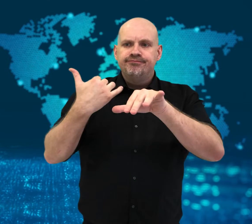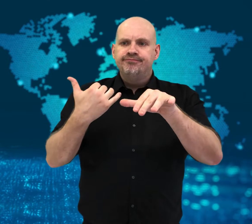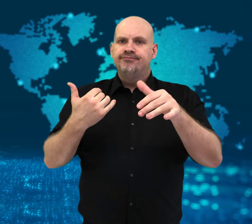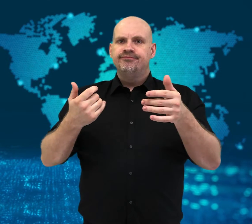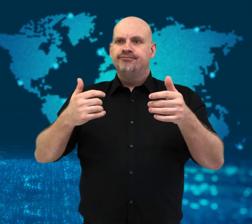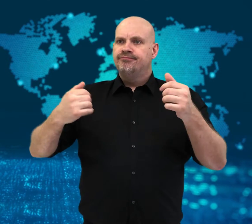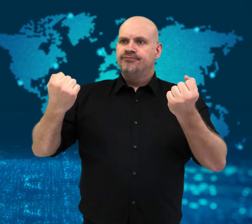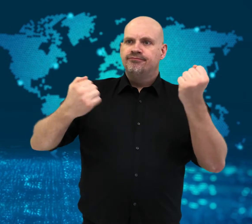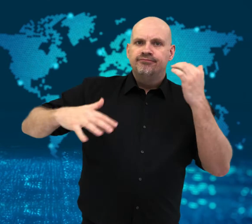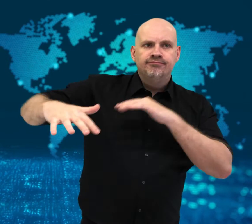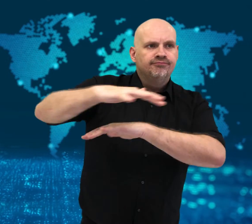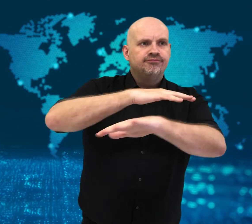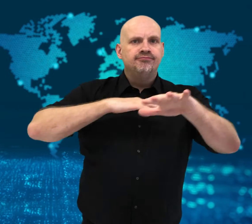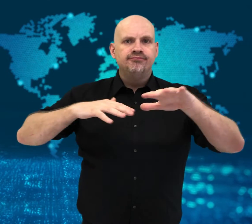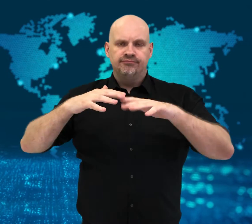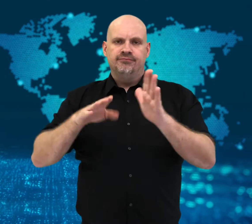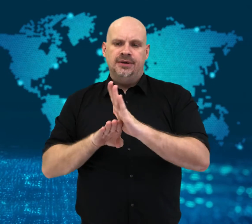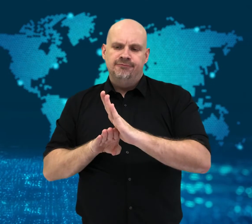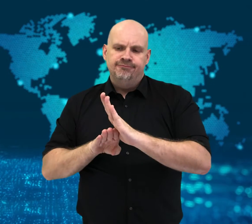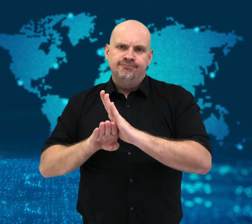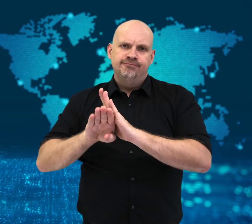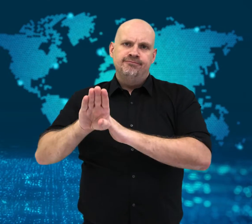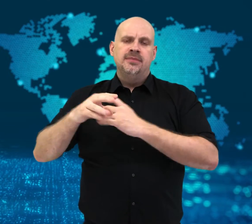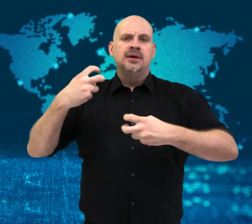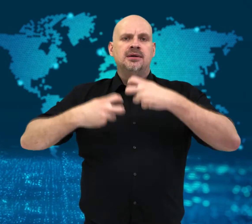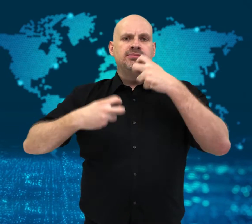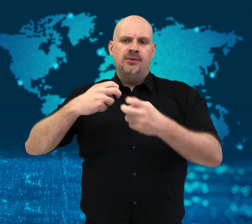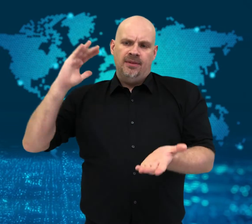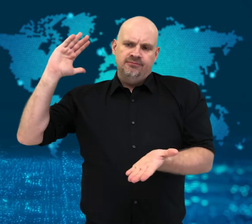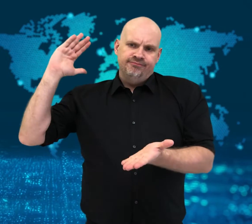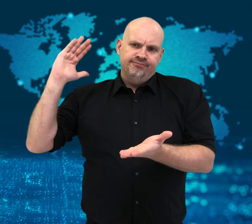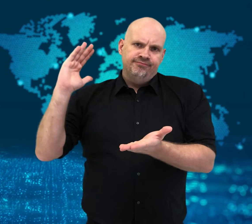up the transport sector.